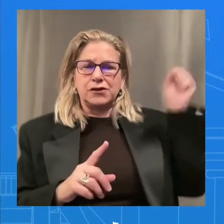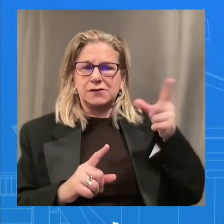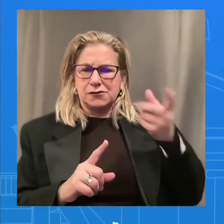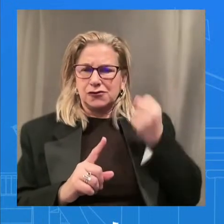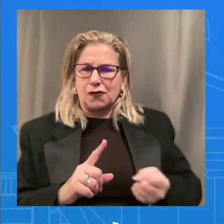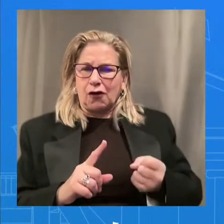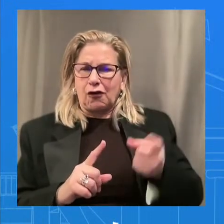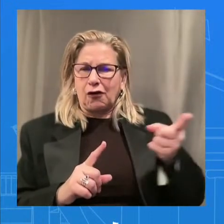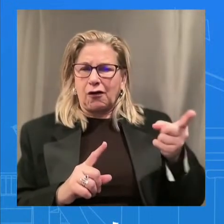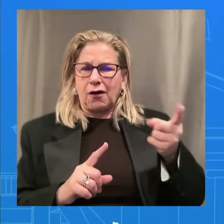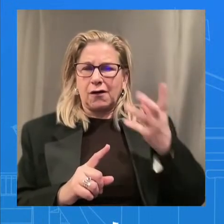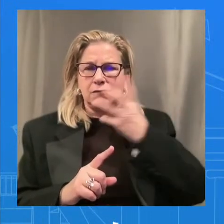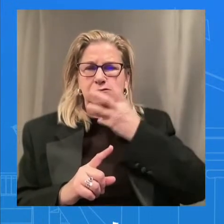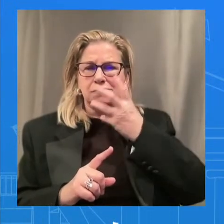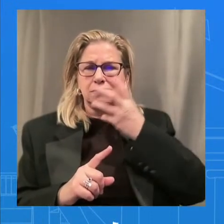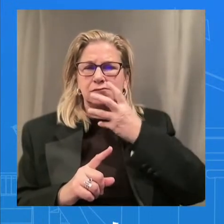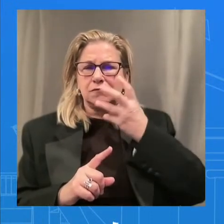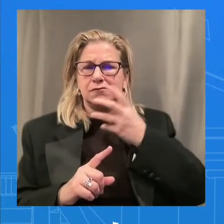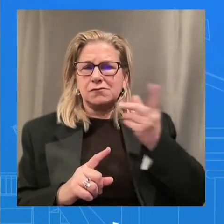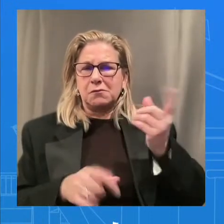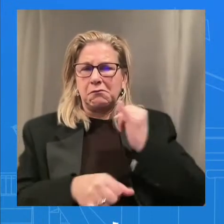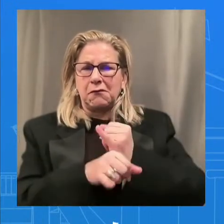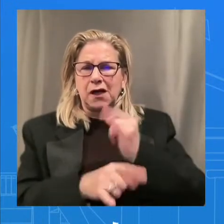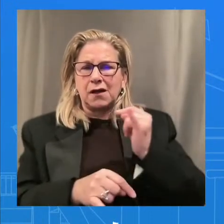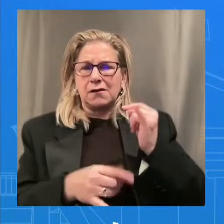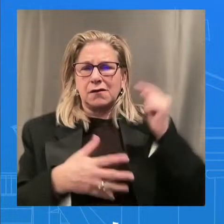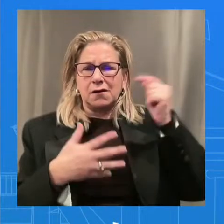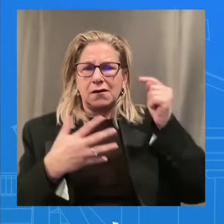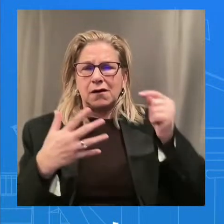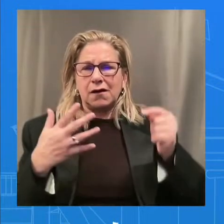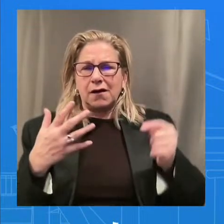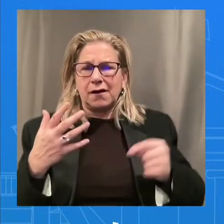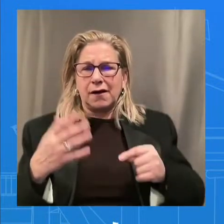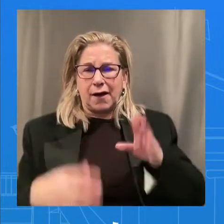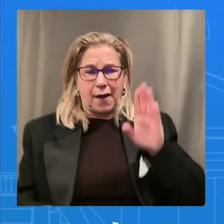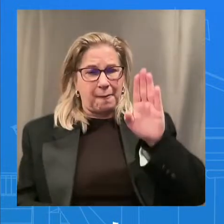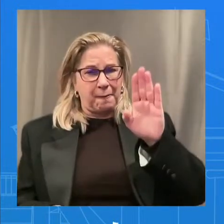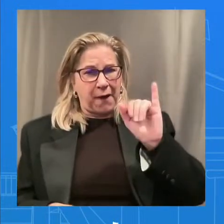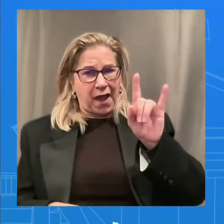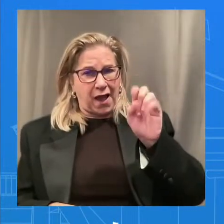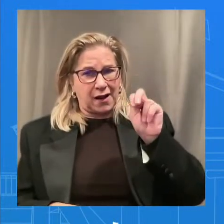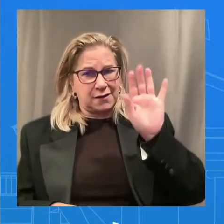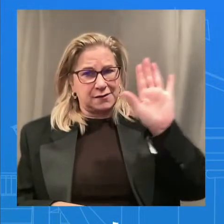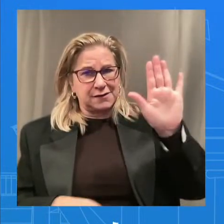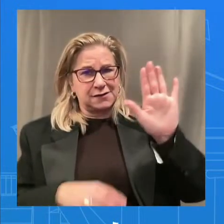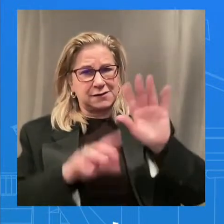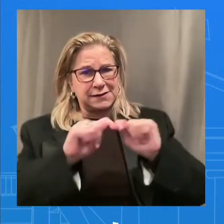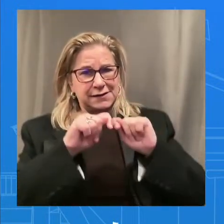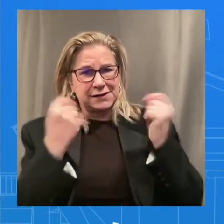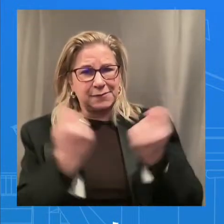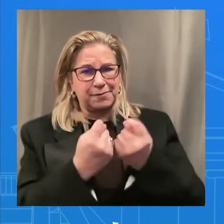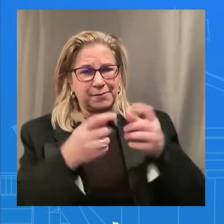thanks to the leadership of President Biden and his team, from a position of profound American confidence and capacity.